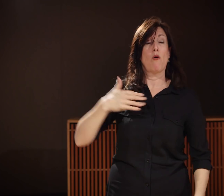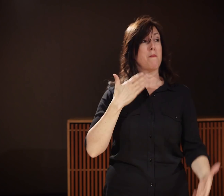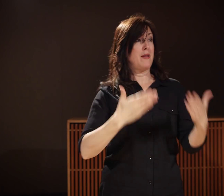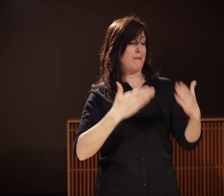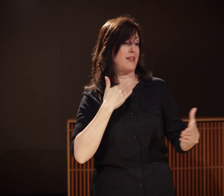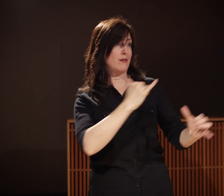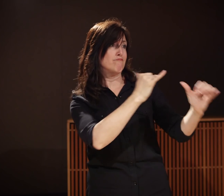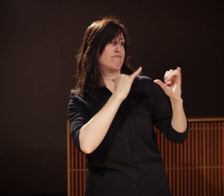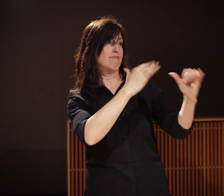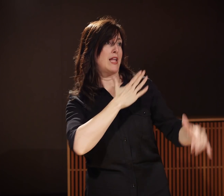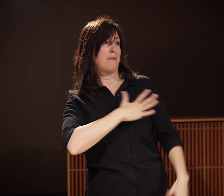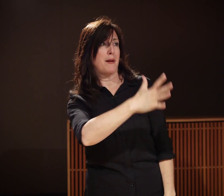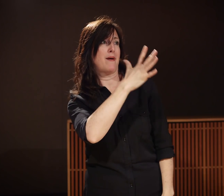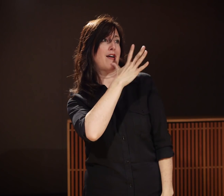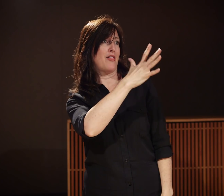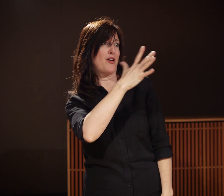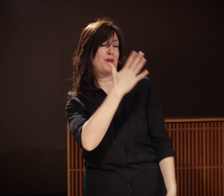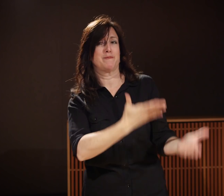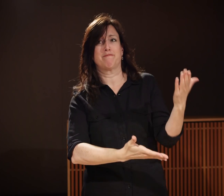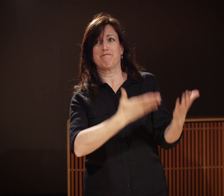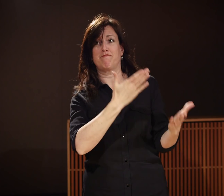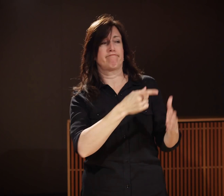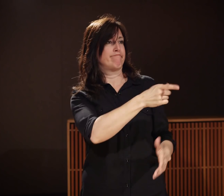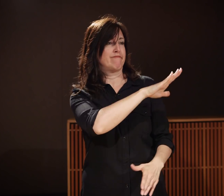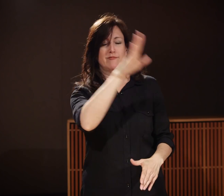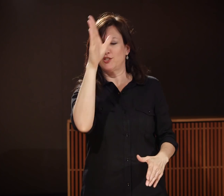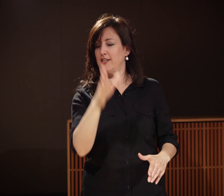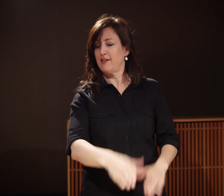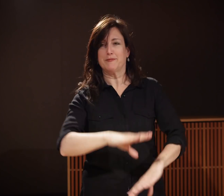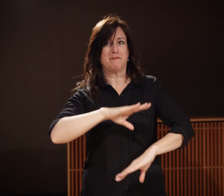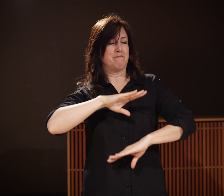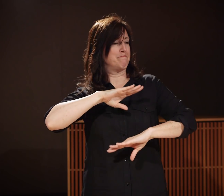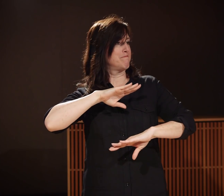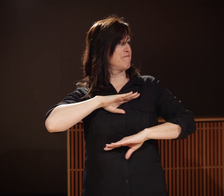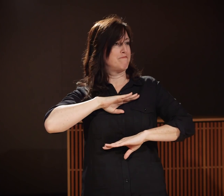Maybe you're just like my mother She's never satisfied